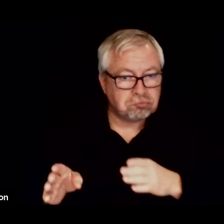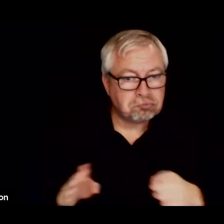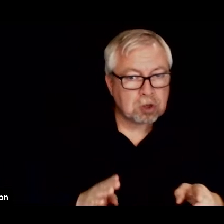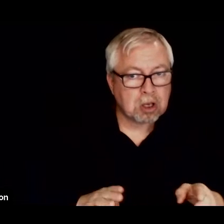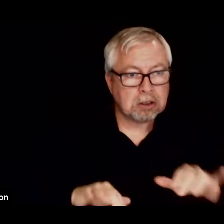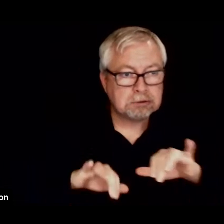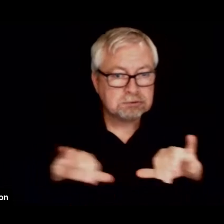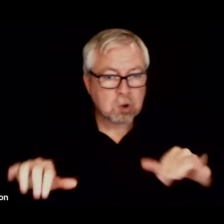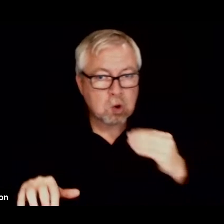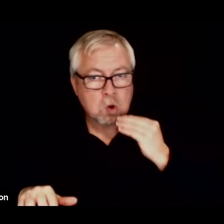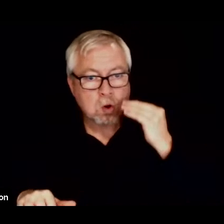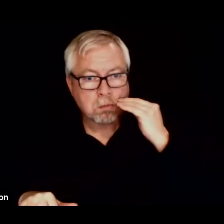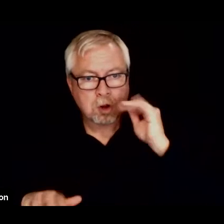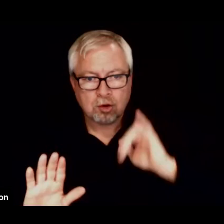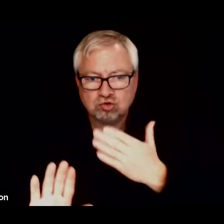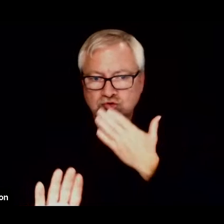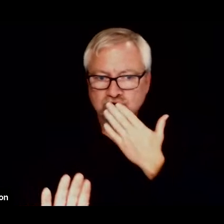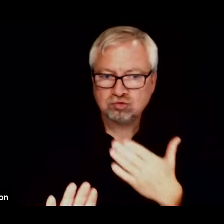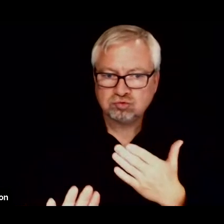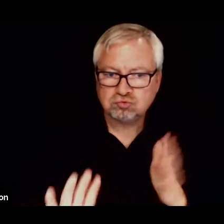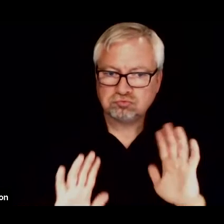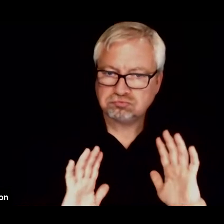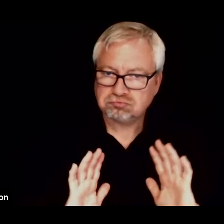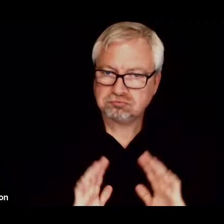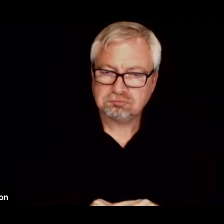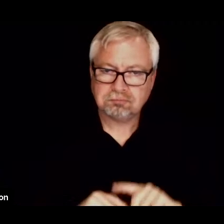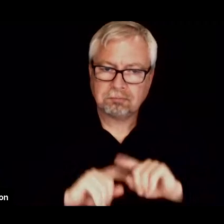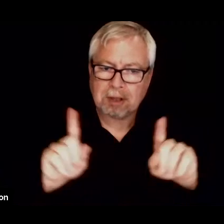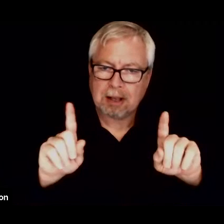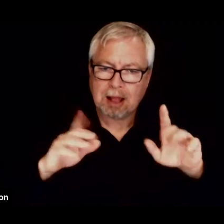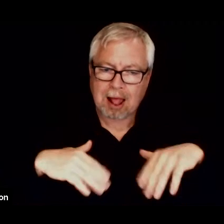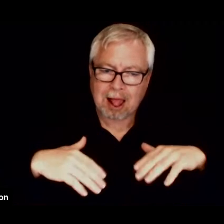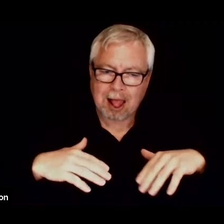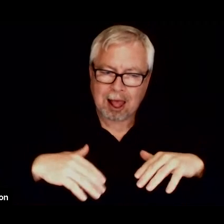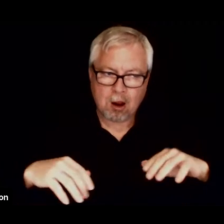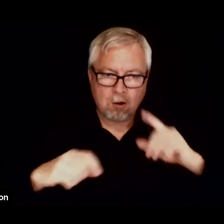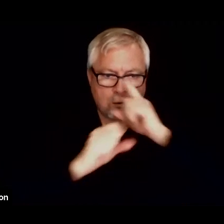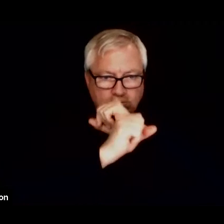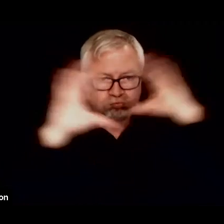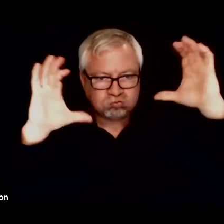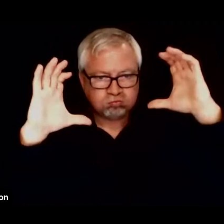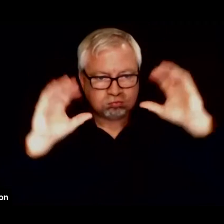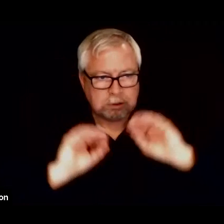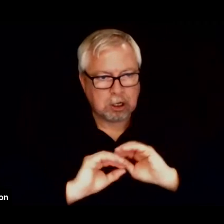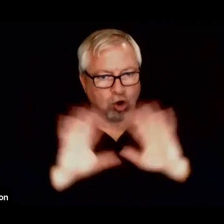immediate days here um you know we're seeing seeing a fairly stable picture in terms of our